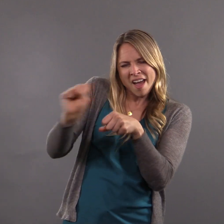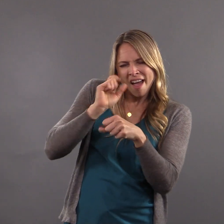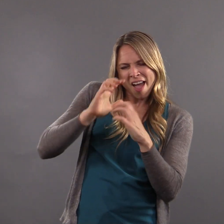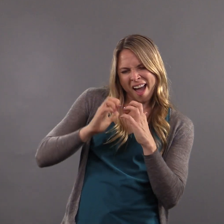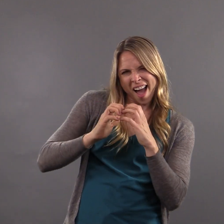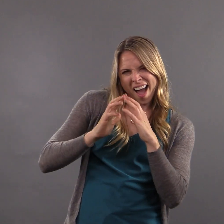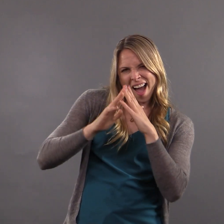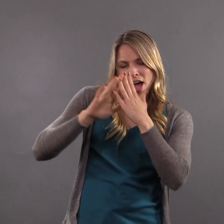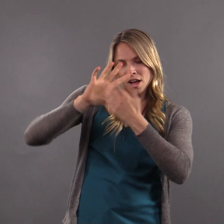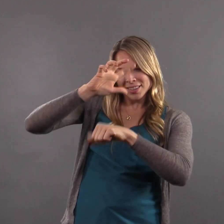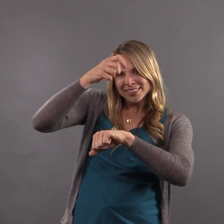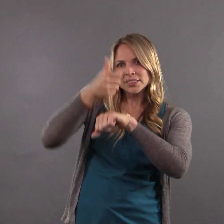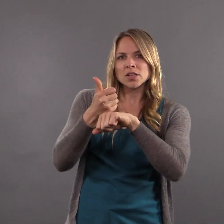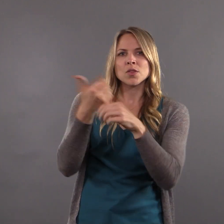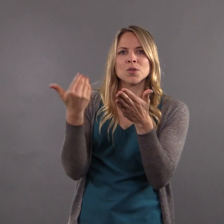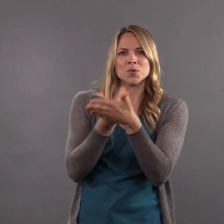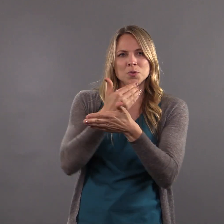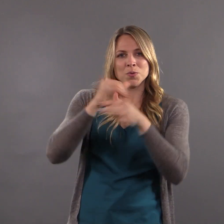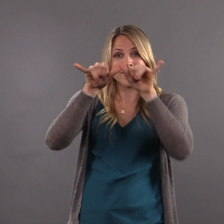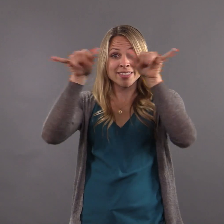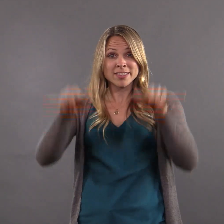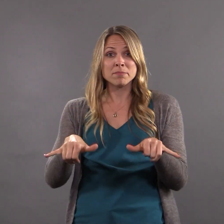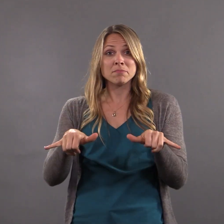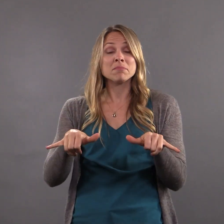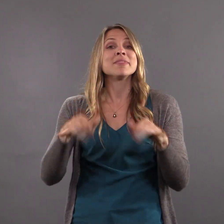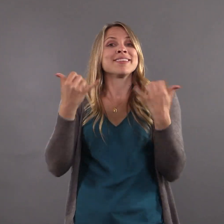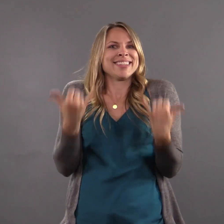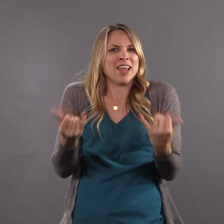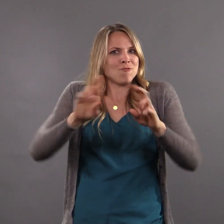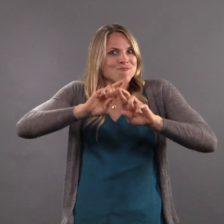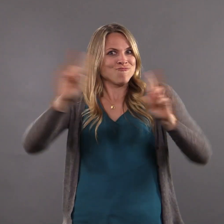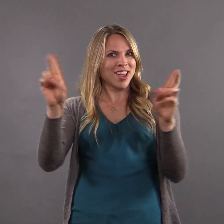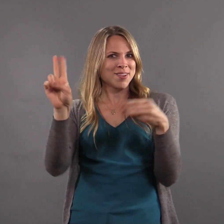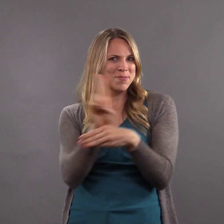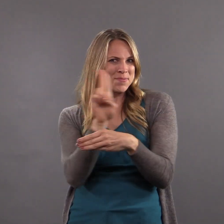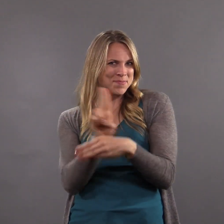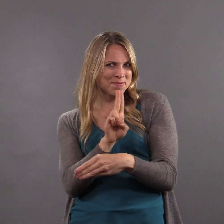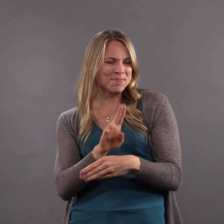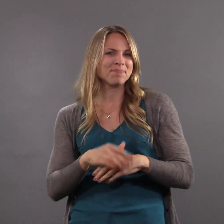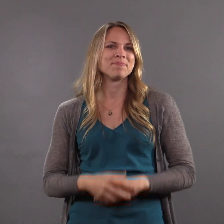system set up and is now live and ready to use.